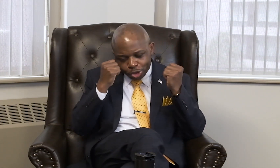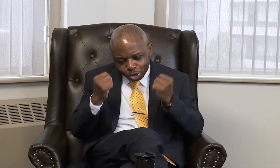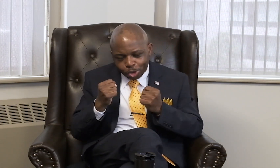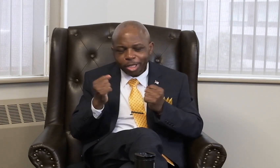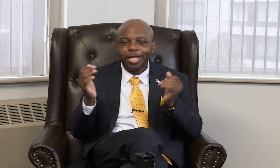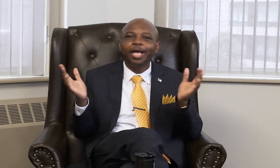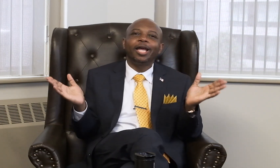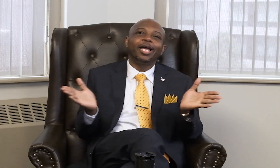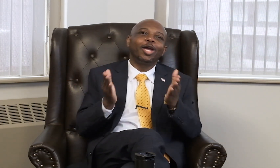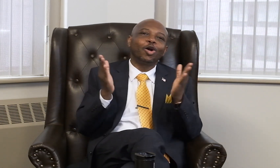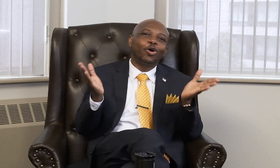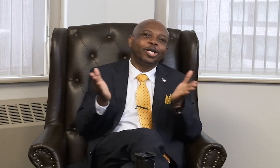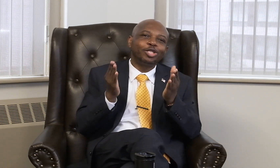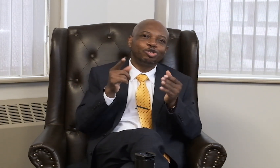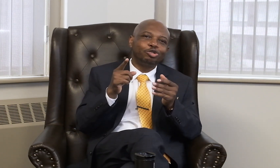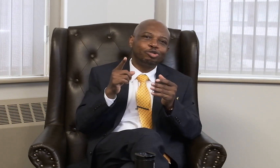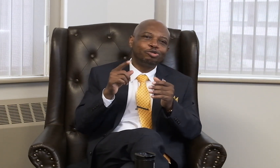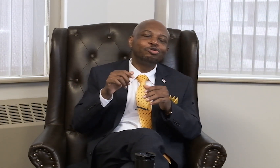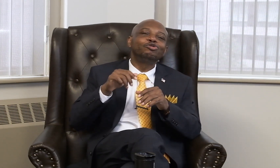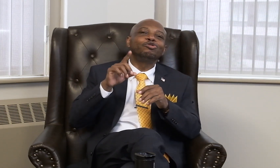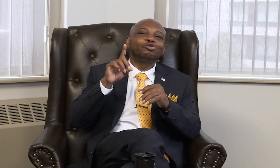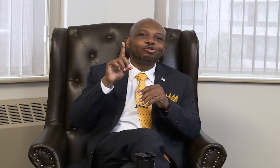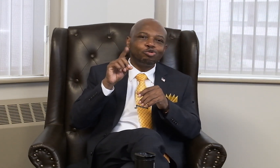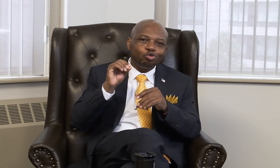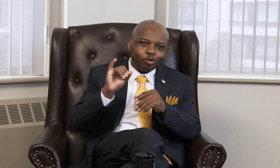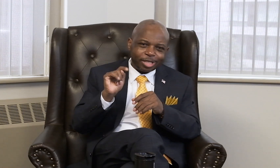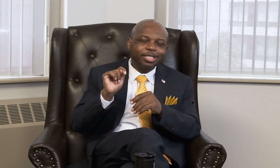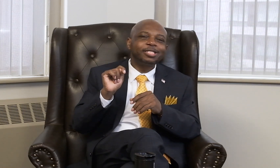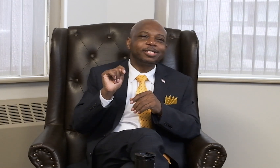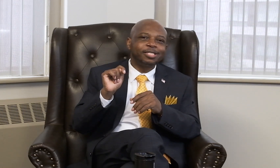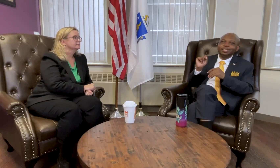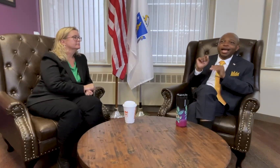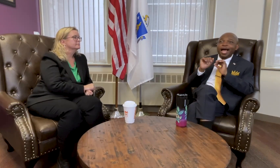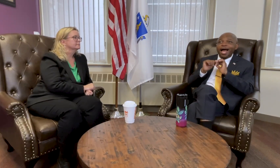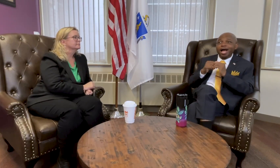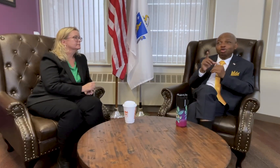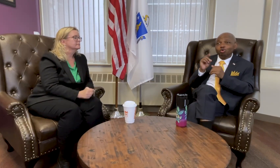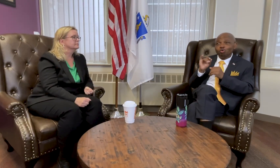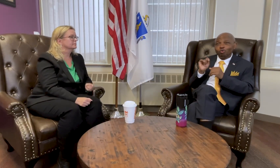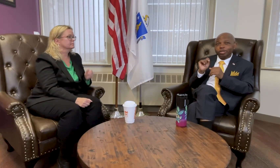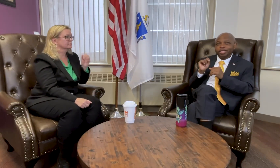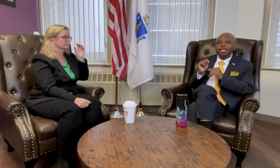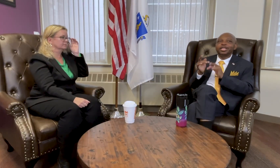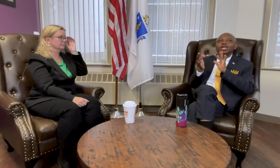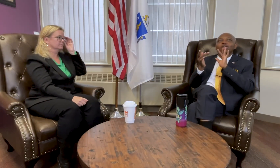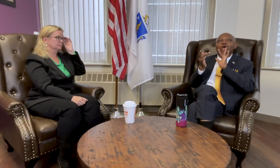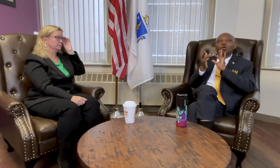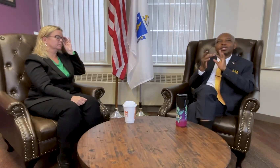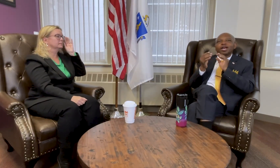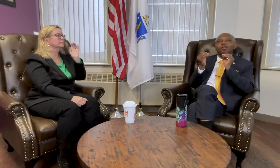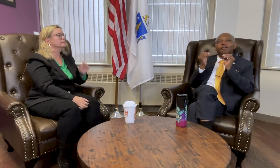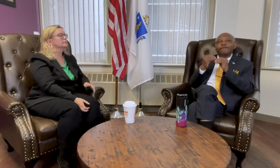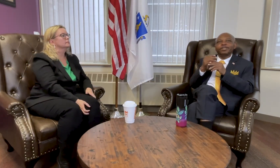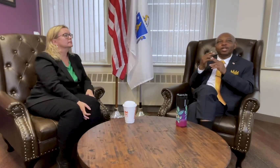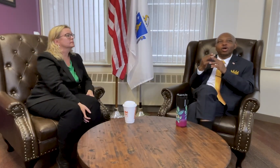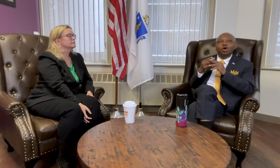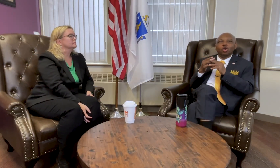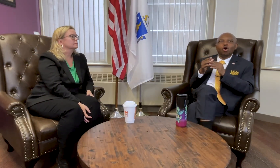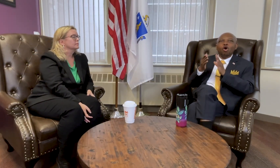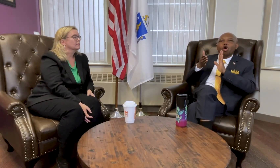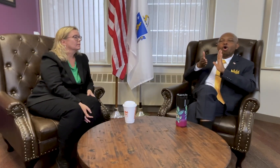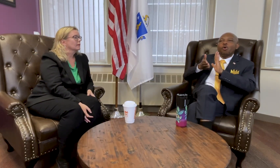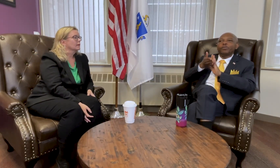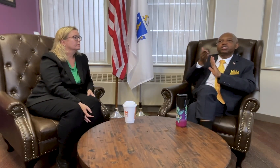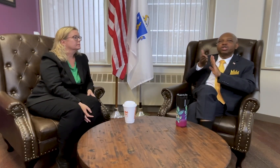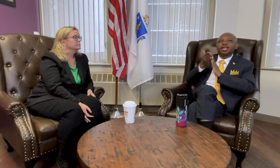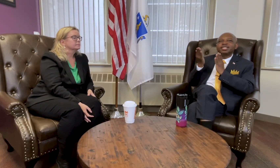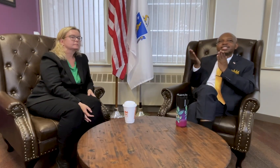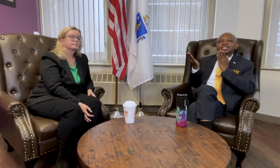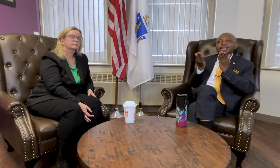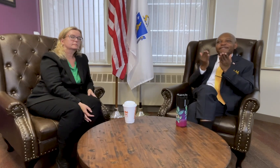encourage you - Do it! Start your business! For more information on how to see your